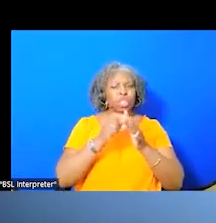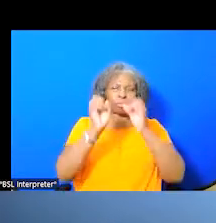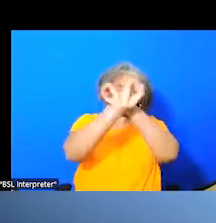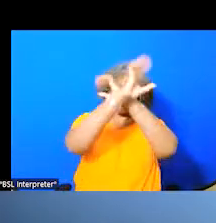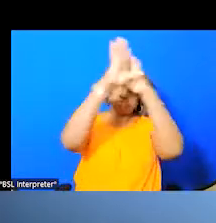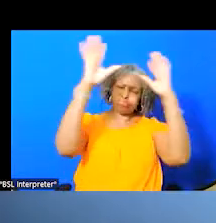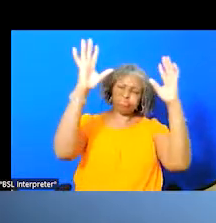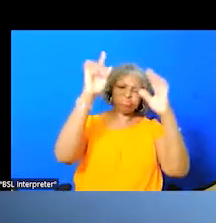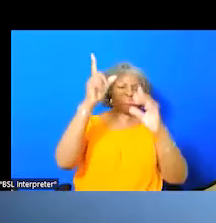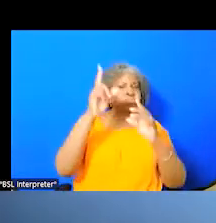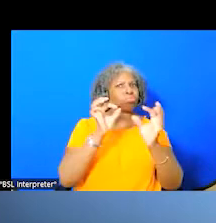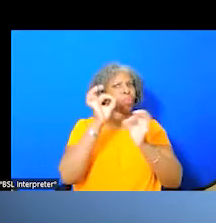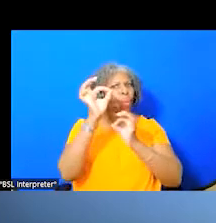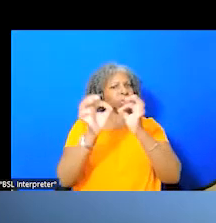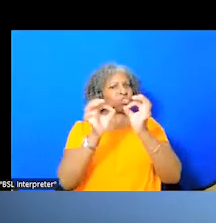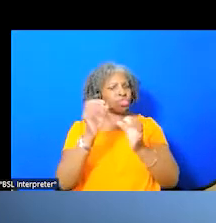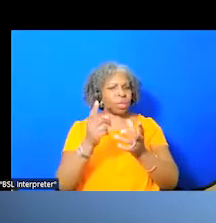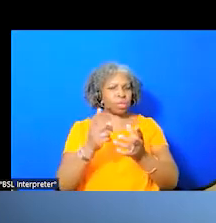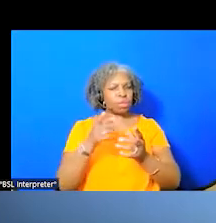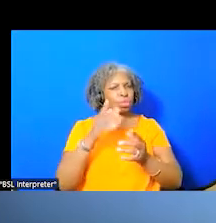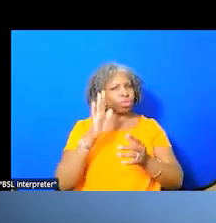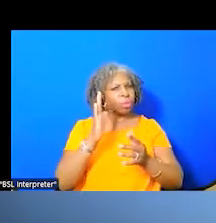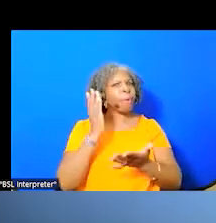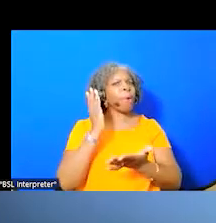So, do you think you really understood the history about the site?